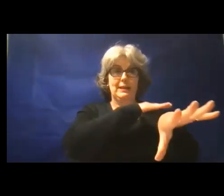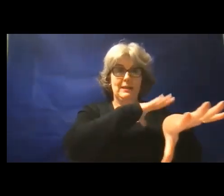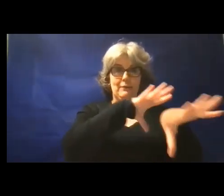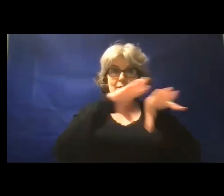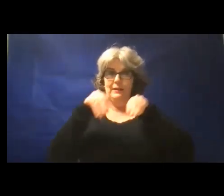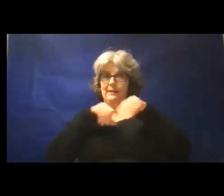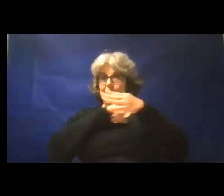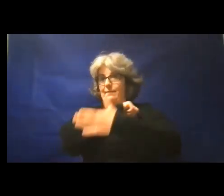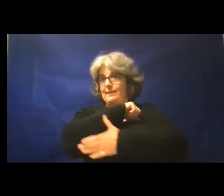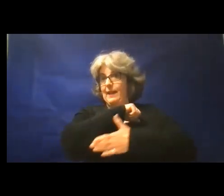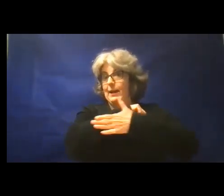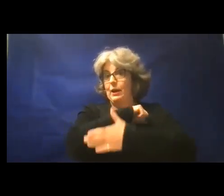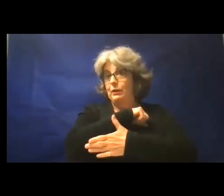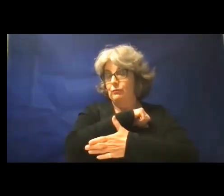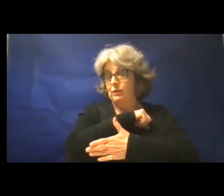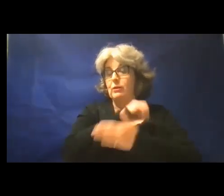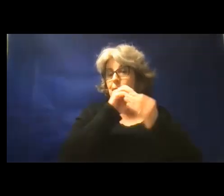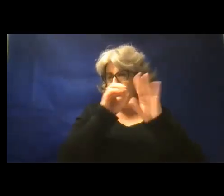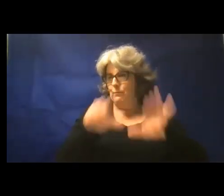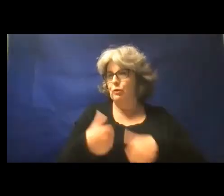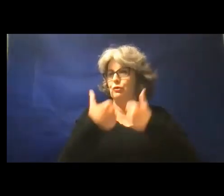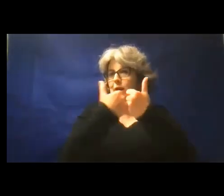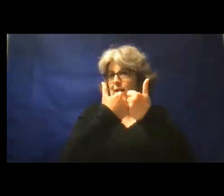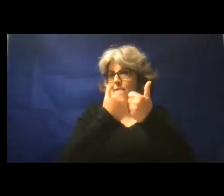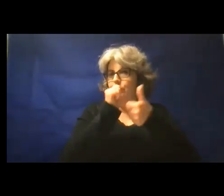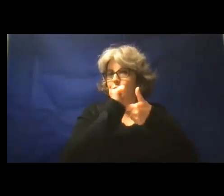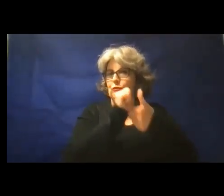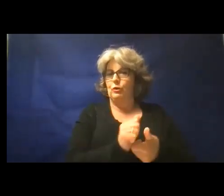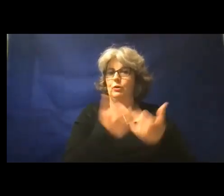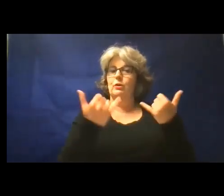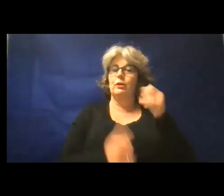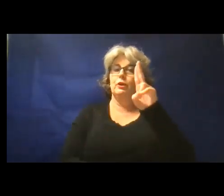or which might present challenges to them complying with current u.s re-entry requirements